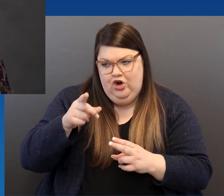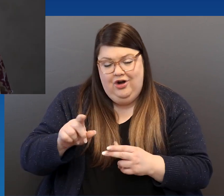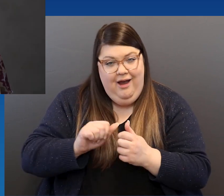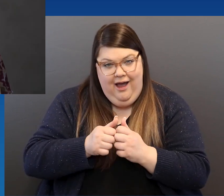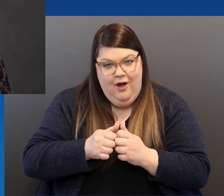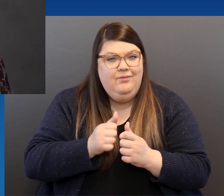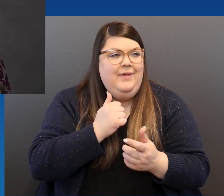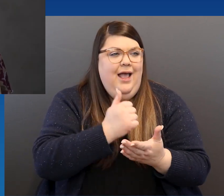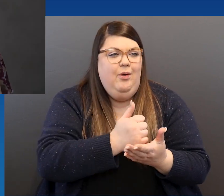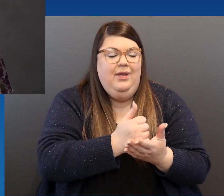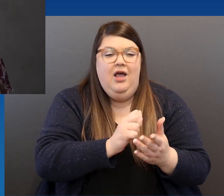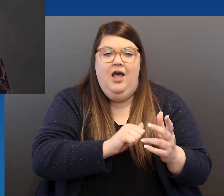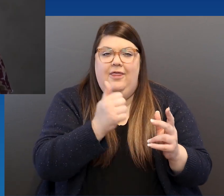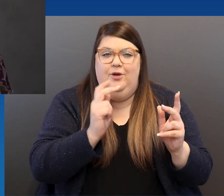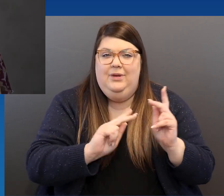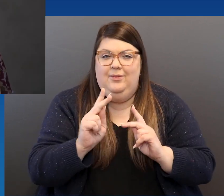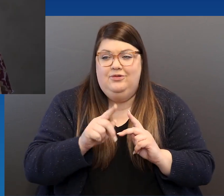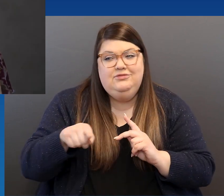She was just a very helpful,